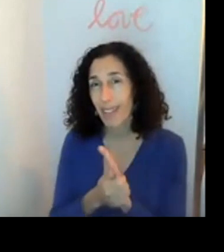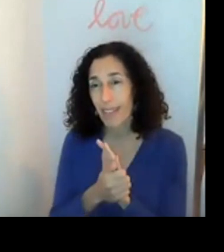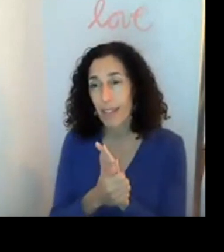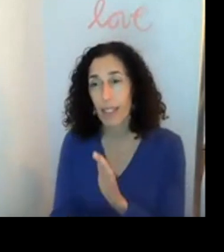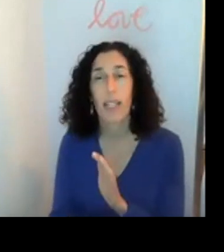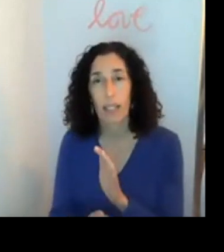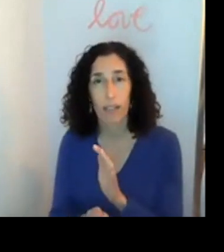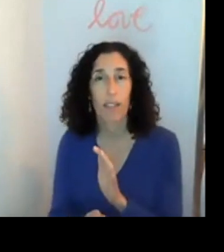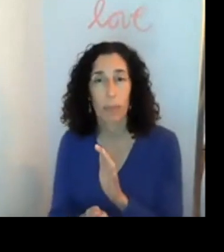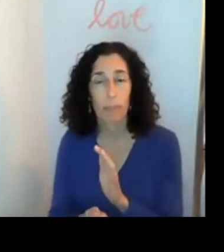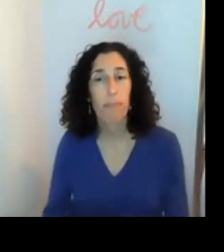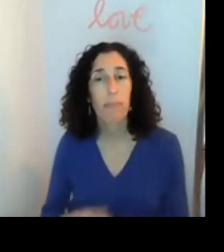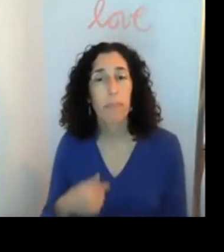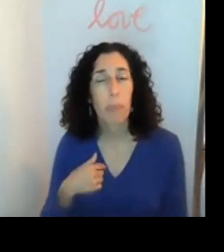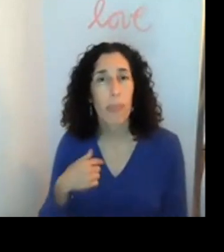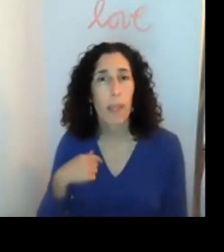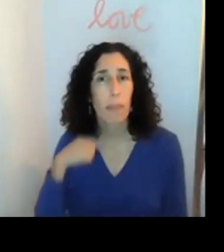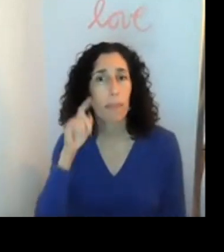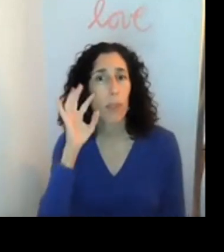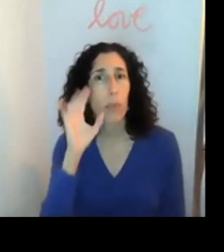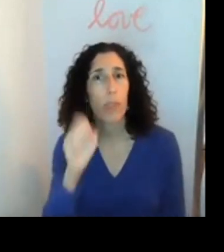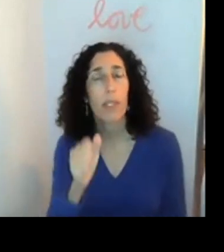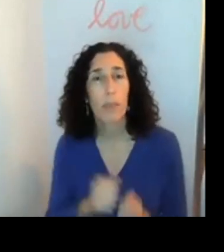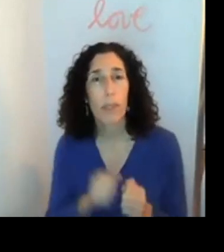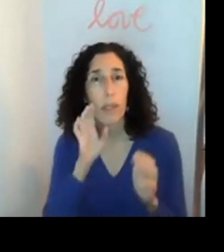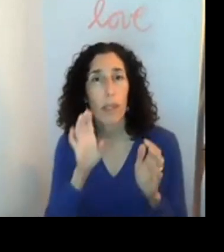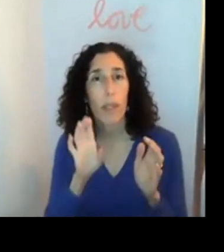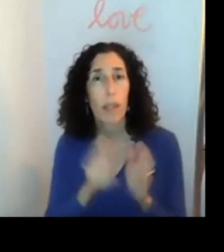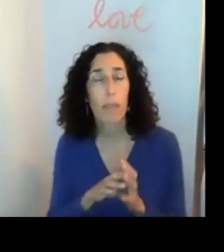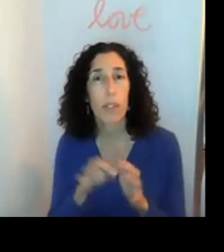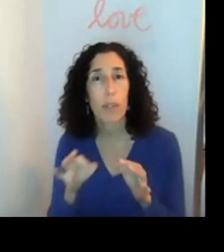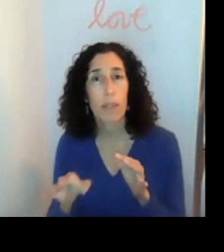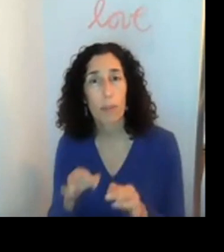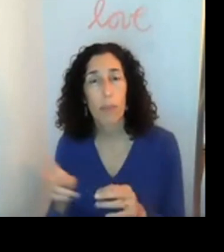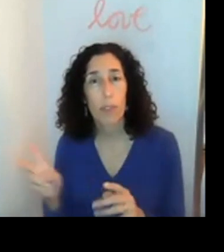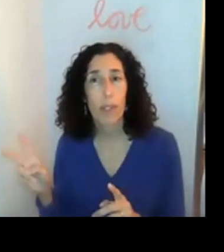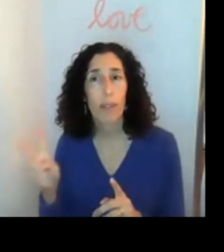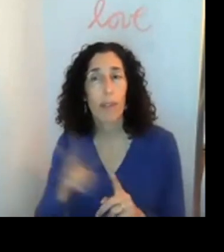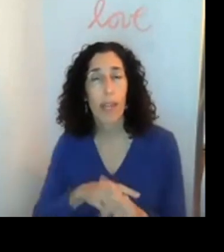sorry ‑‑ like I wonder if like a slight vibe description could happen in the description